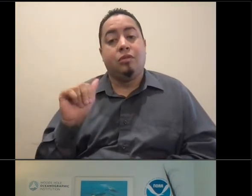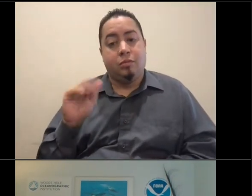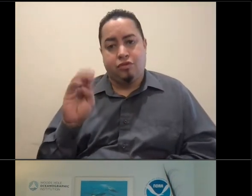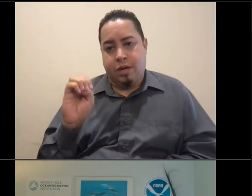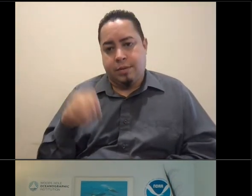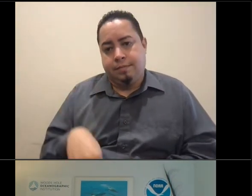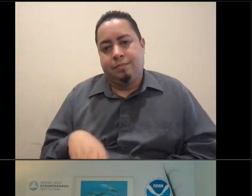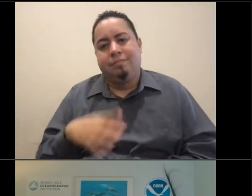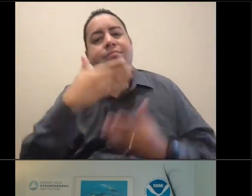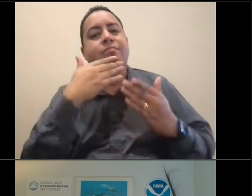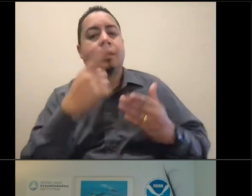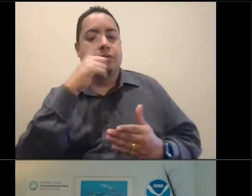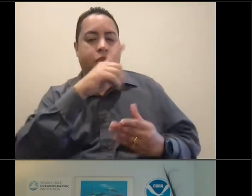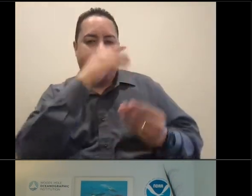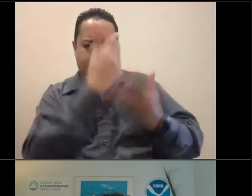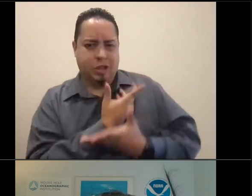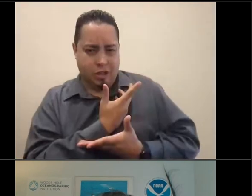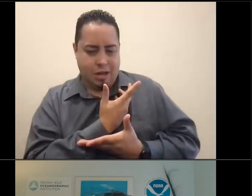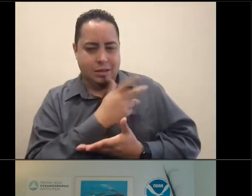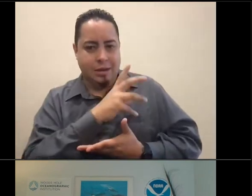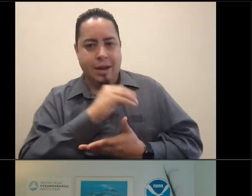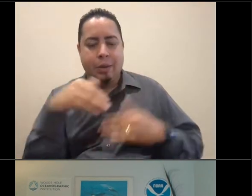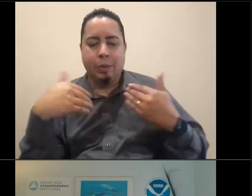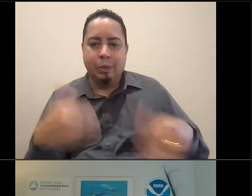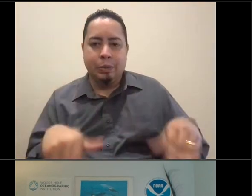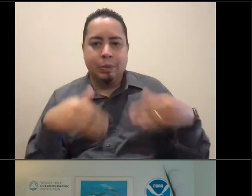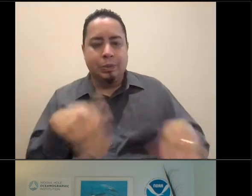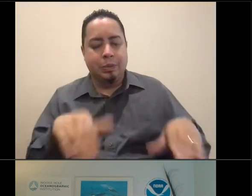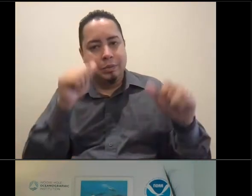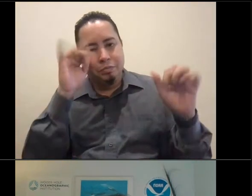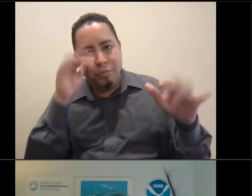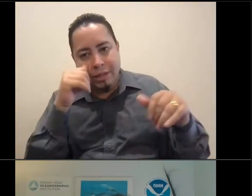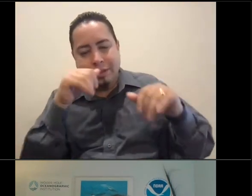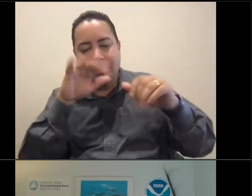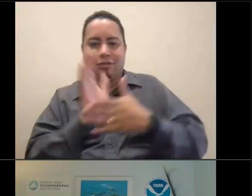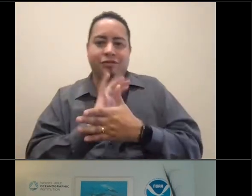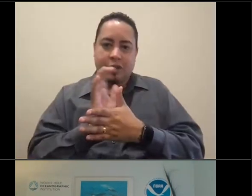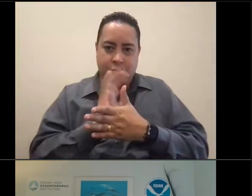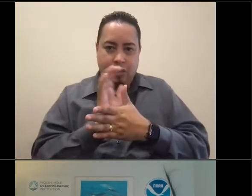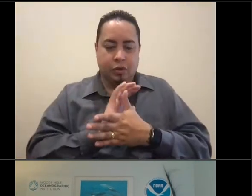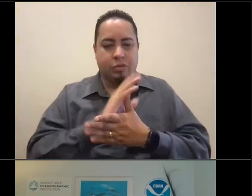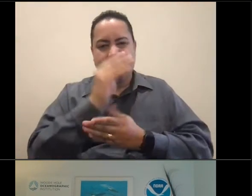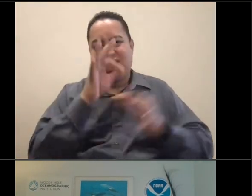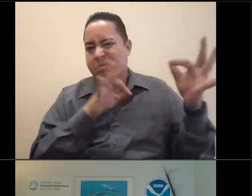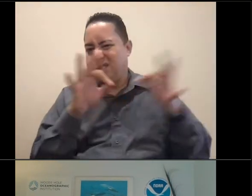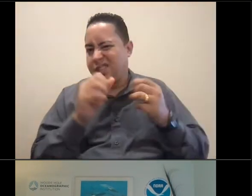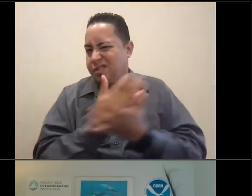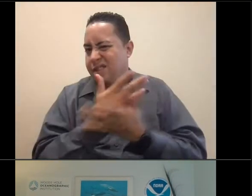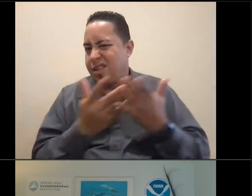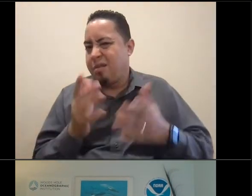and sharing your incredible video footage, and telling us all about lake trout and Lake Champlain. We had some more questions,